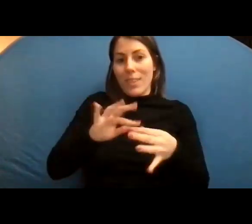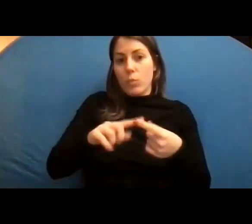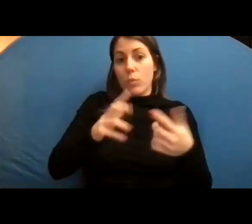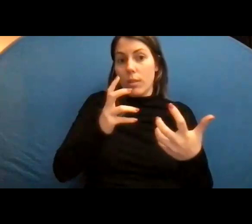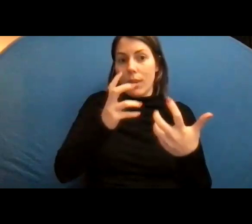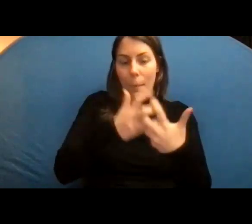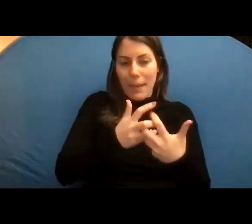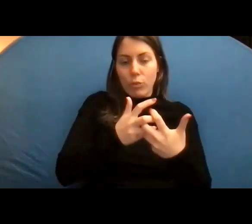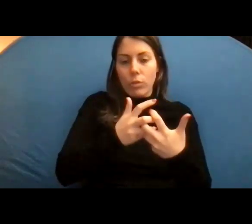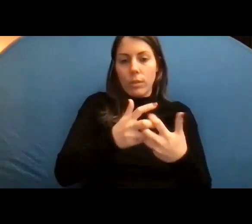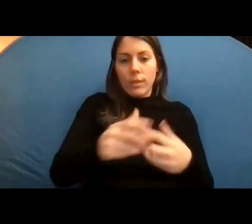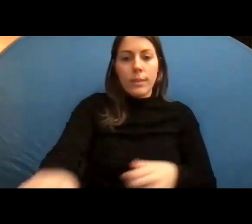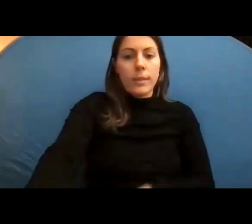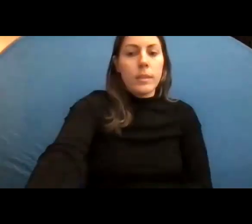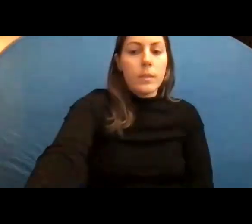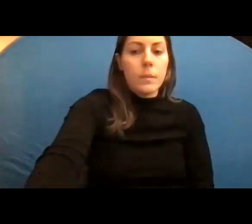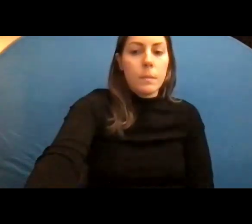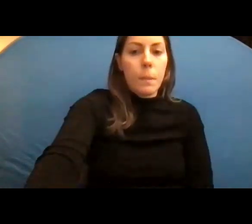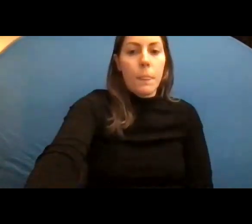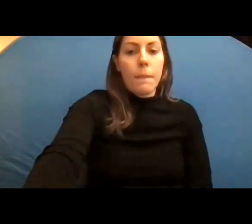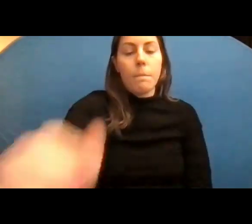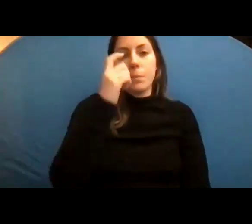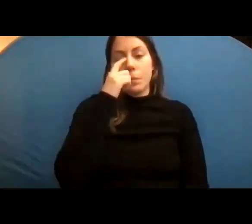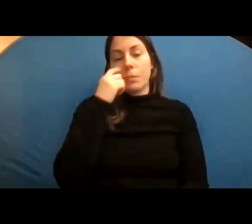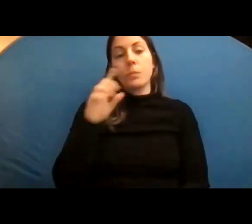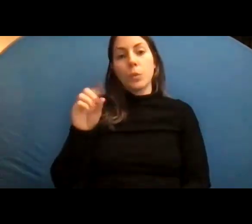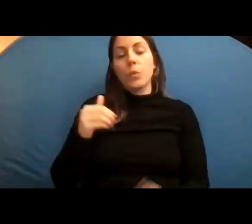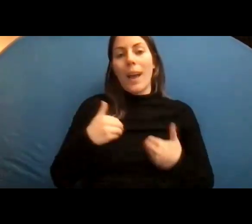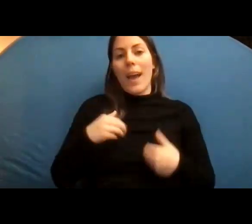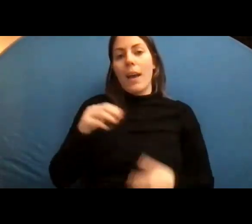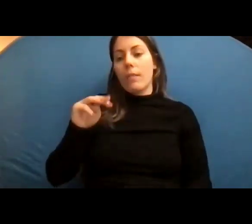system where accommodations are concerned. And so we have a